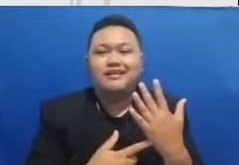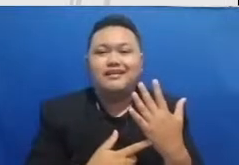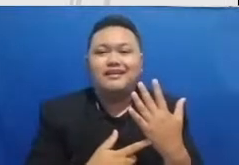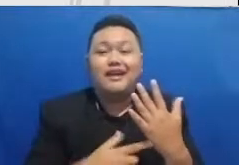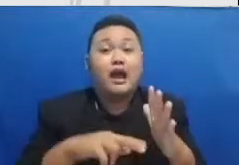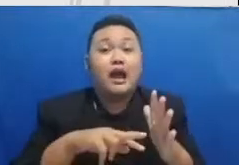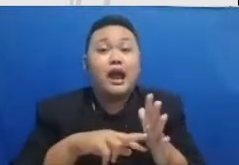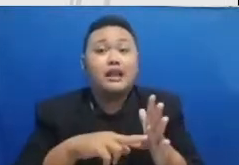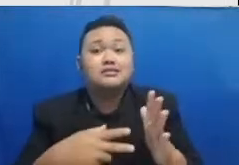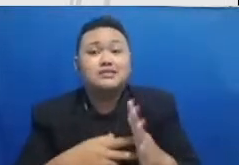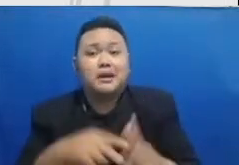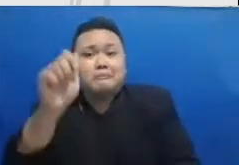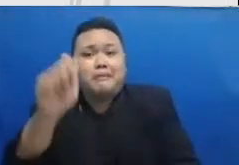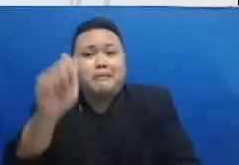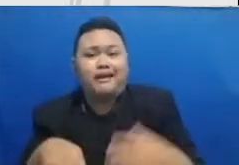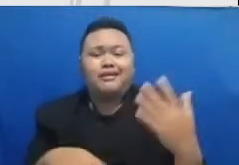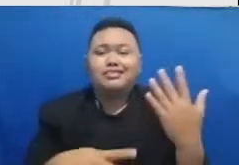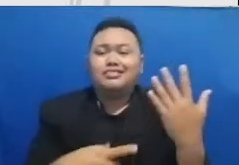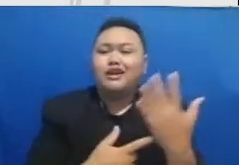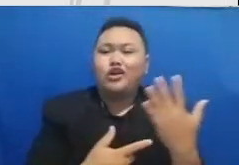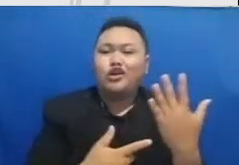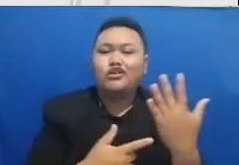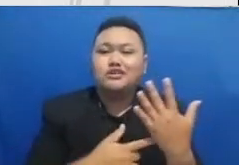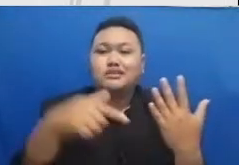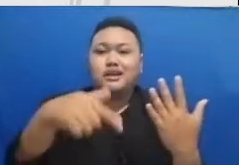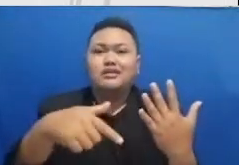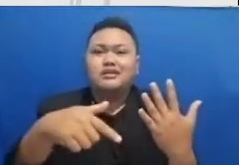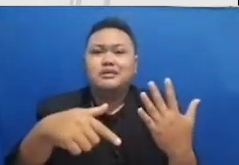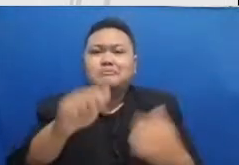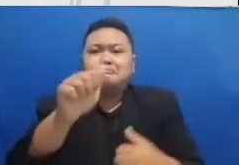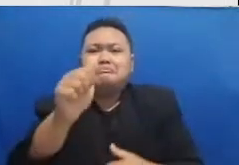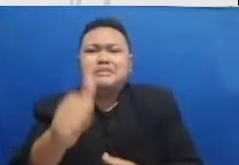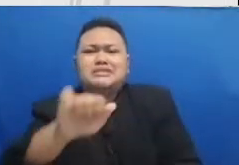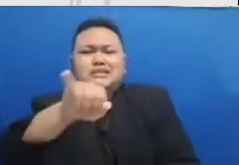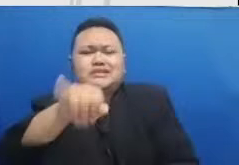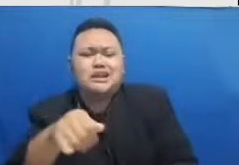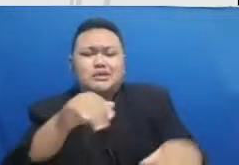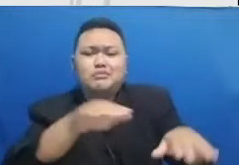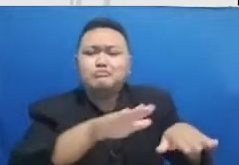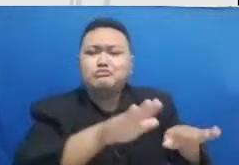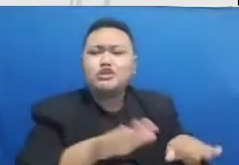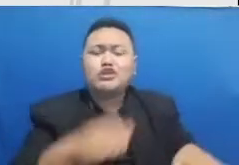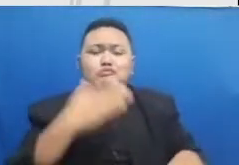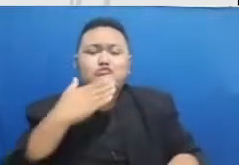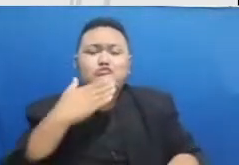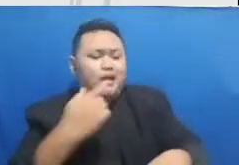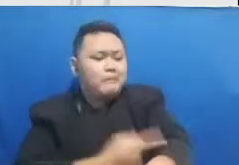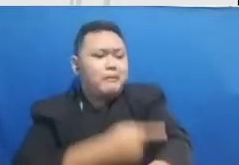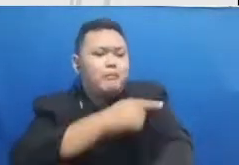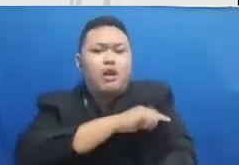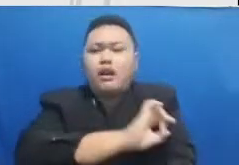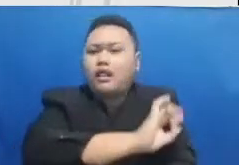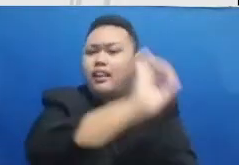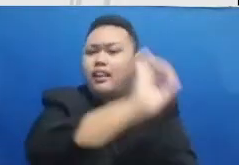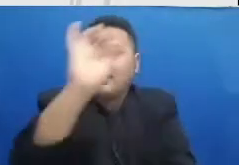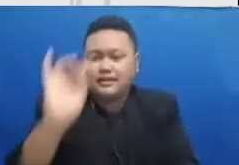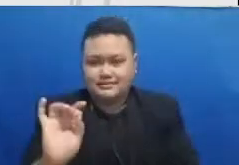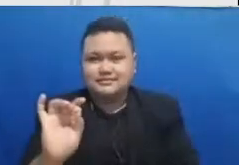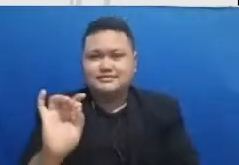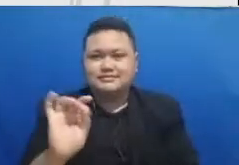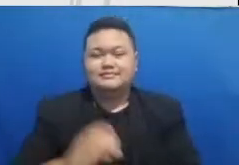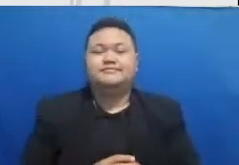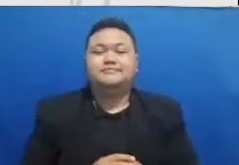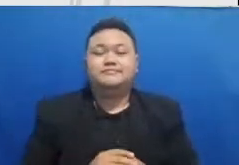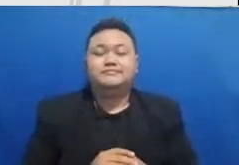technology can make our students have abcdefga competence in their learning goals